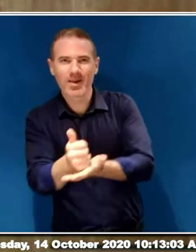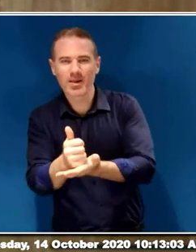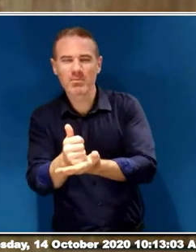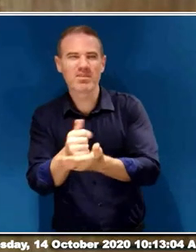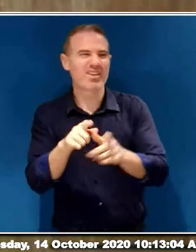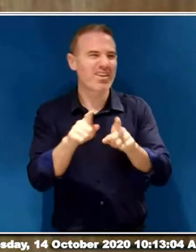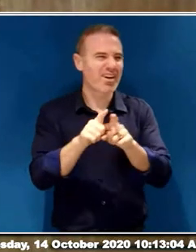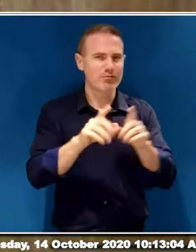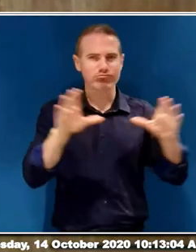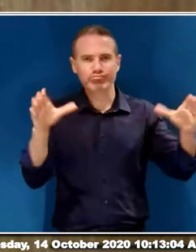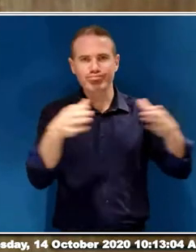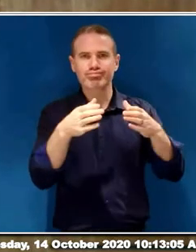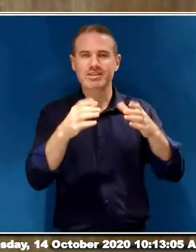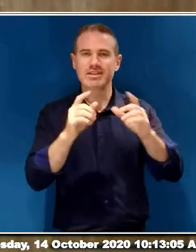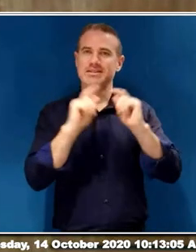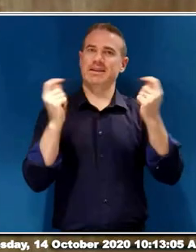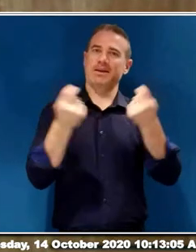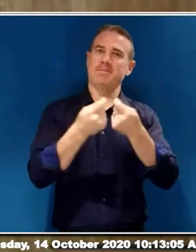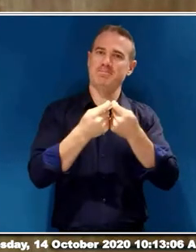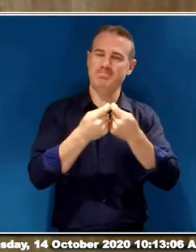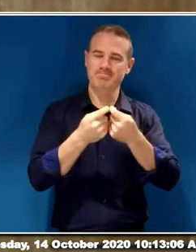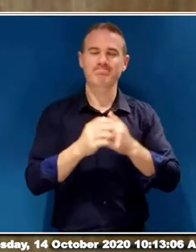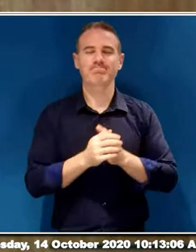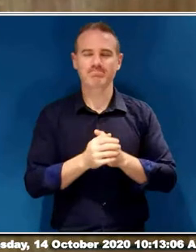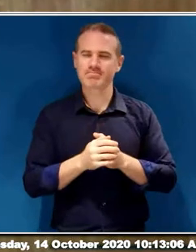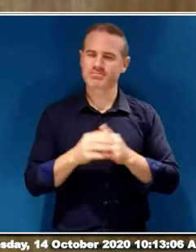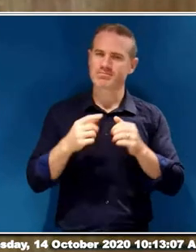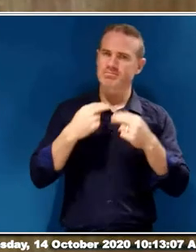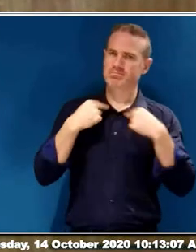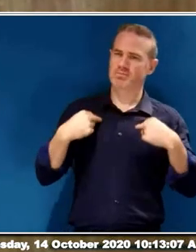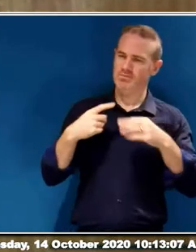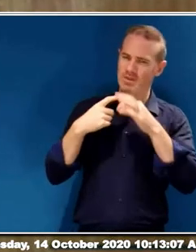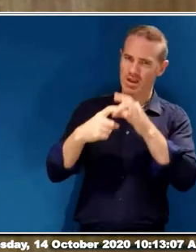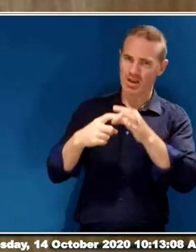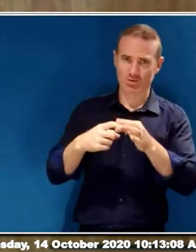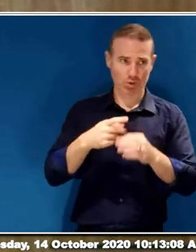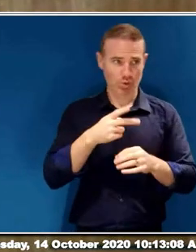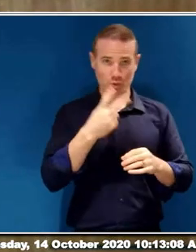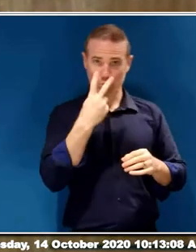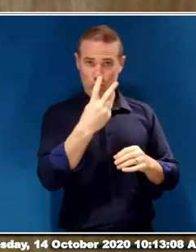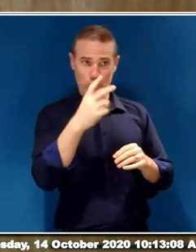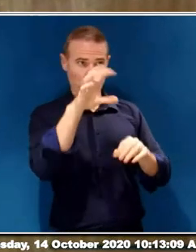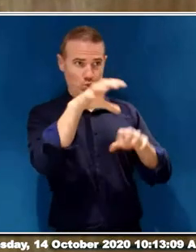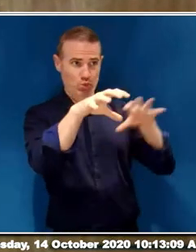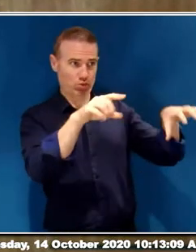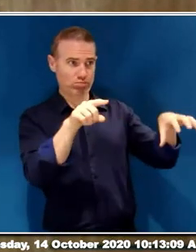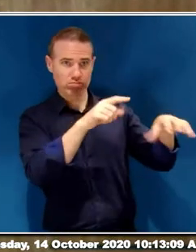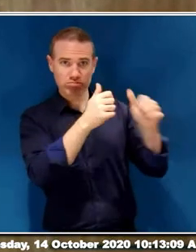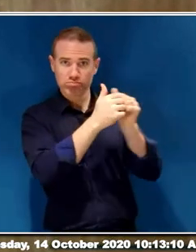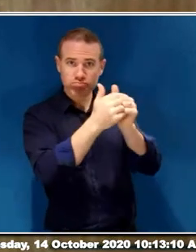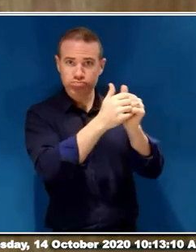And how did the two systems work together? Did you consider they worked well? They did. There was excellent communication between both schools.